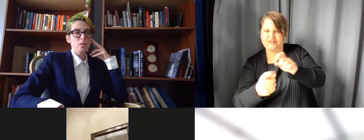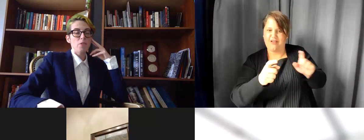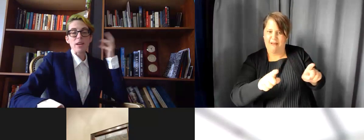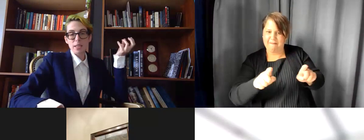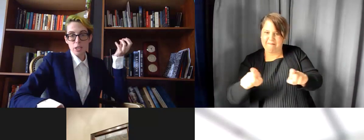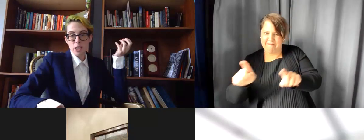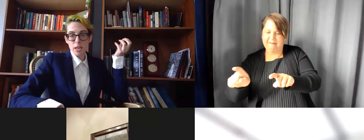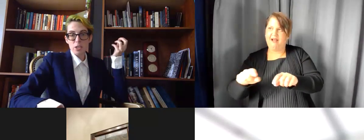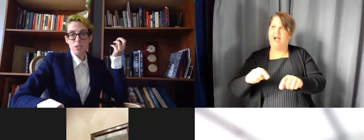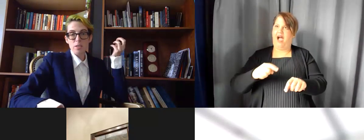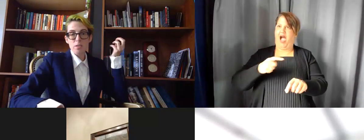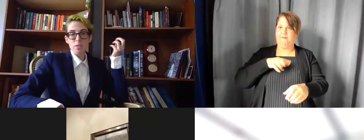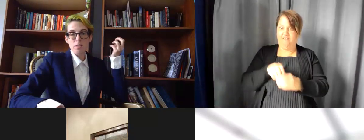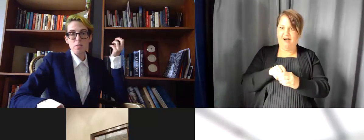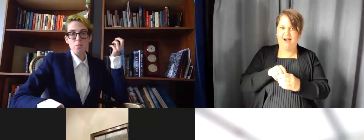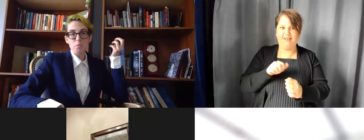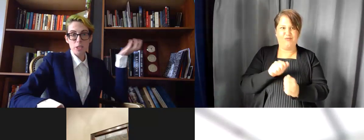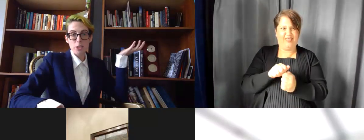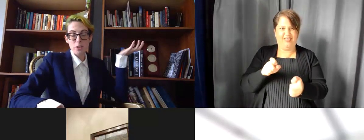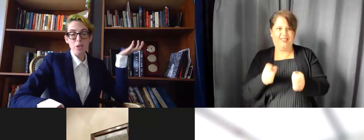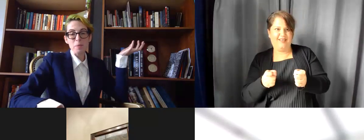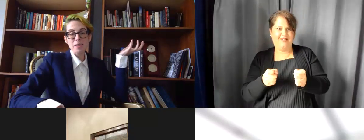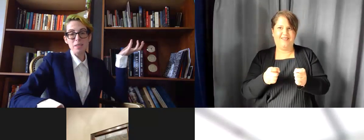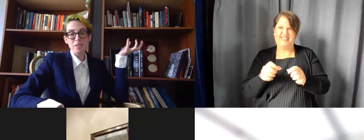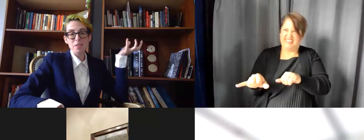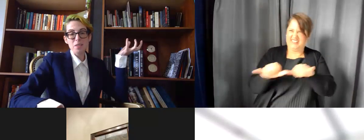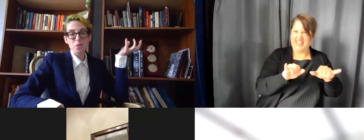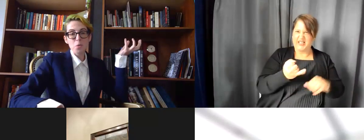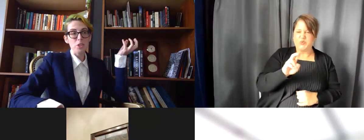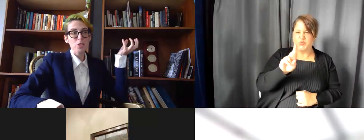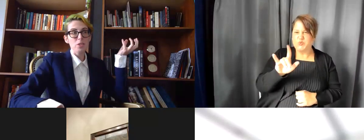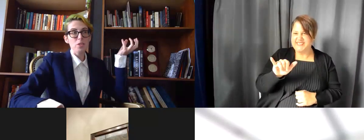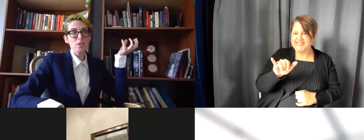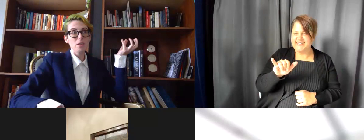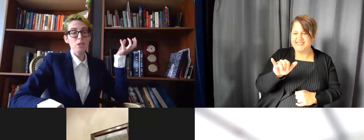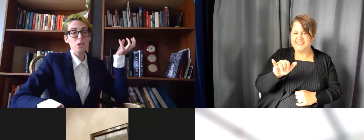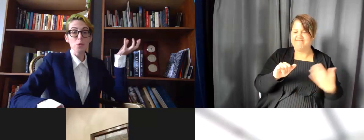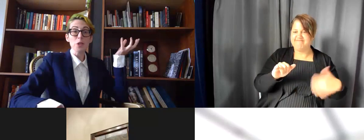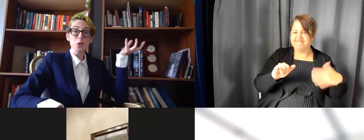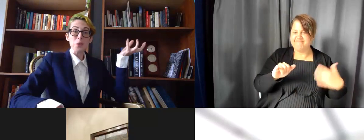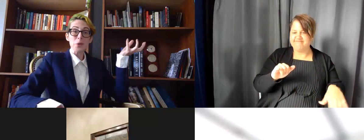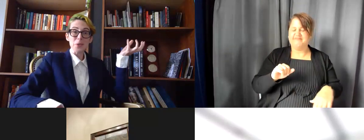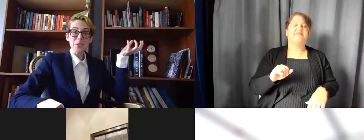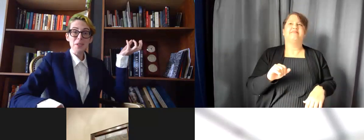Farrah Garland: affecting that change much like you to human. which it's really cool